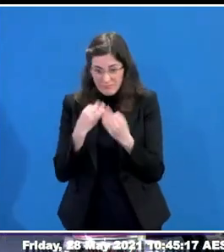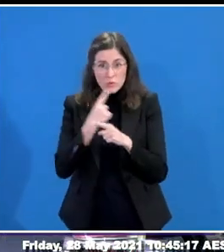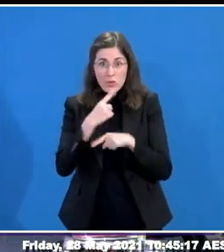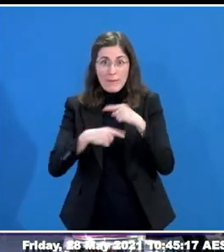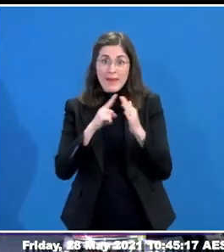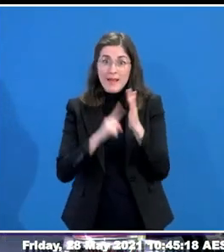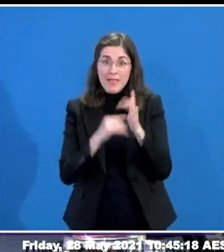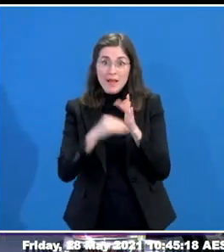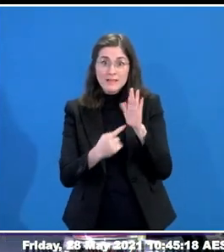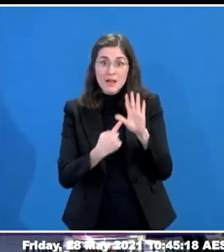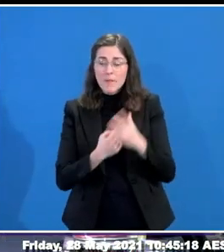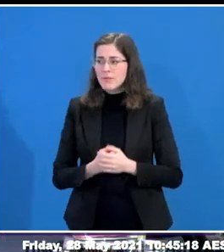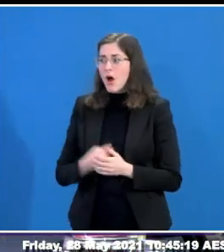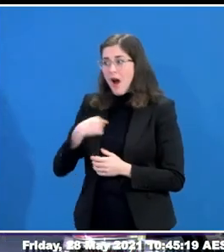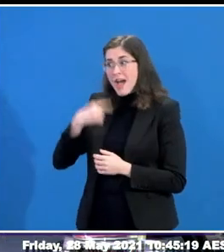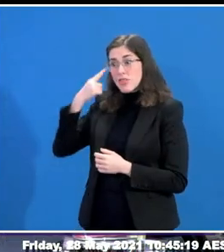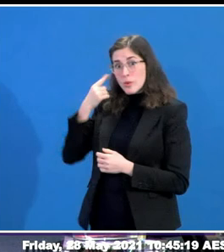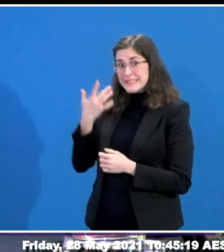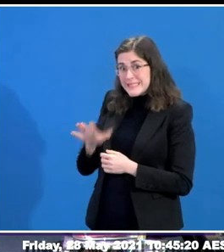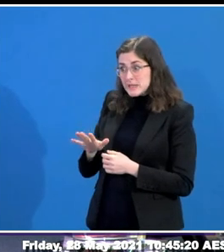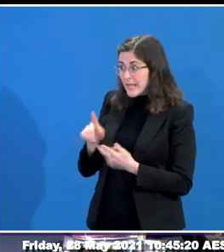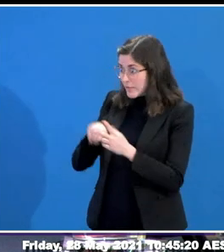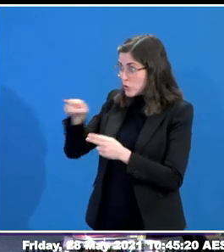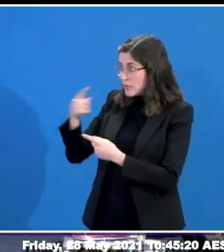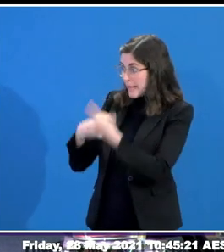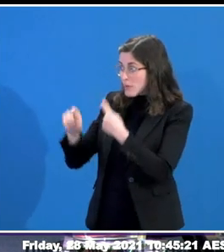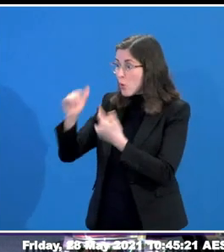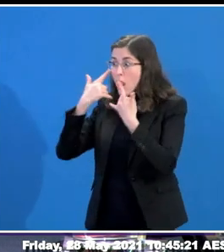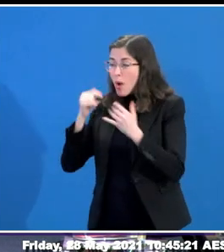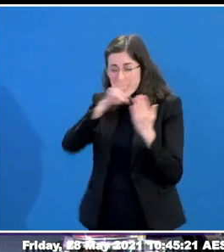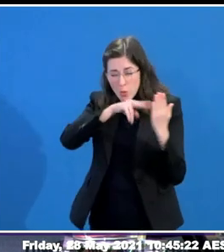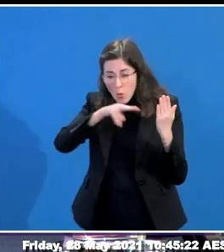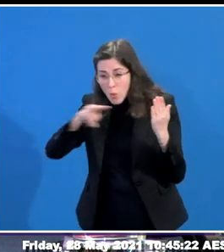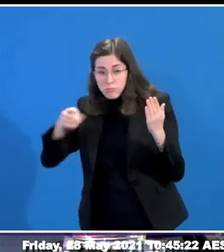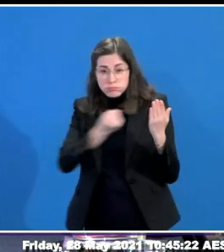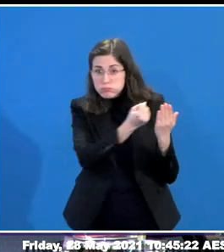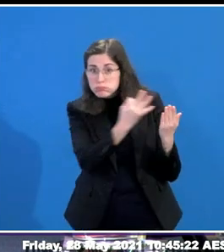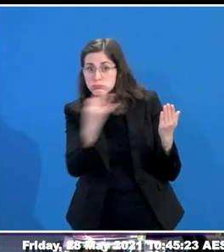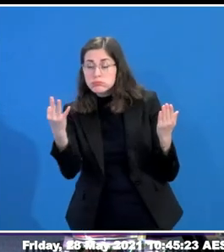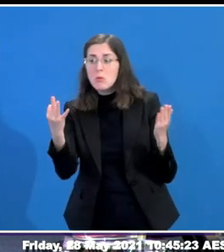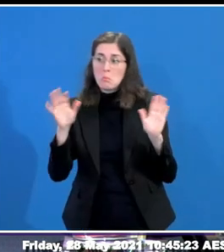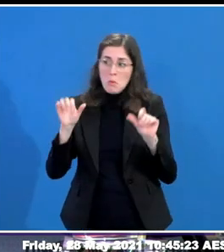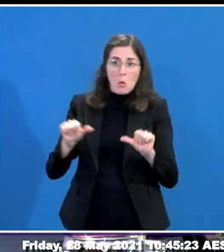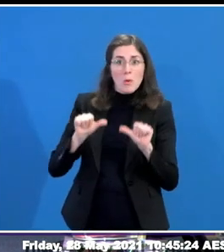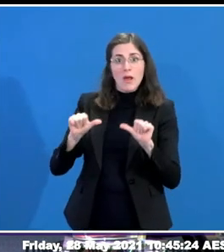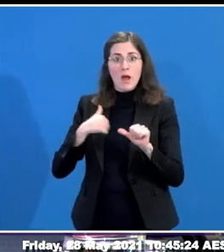I believe that they had, but if you are telling me that your lawyers have all gone through that in some detail and it is not there, that is my